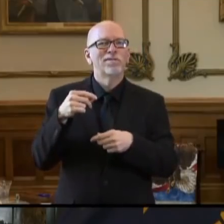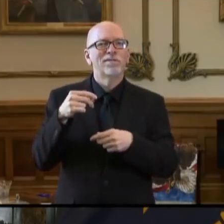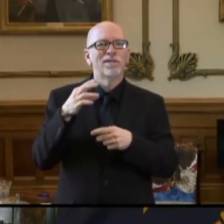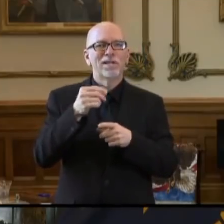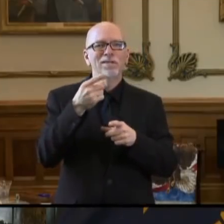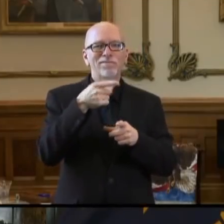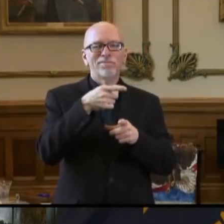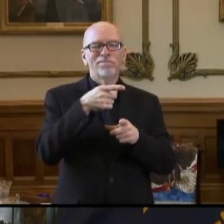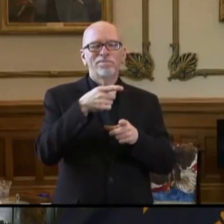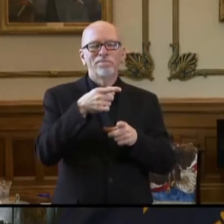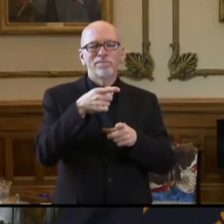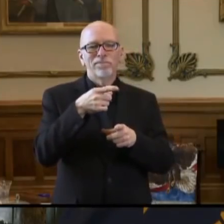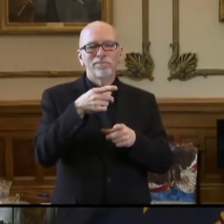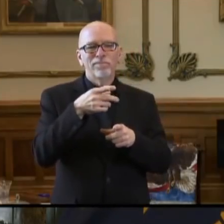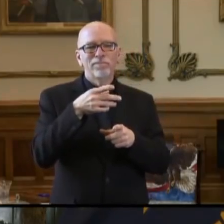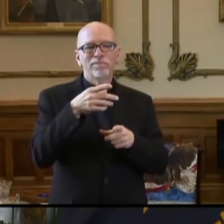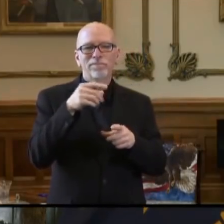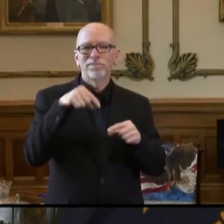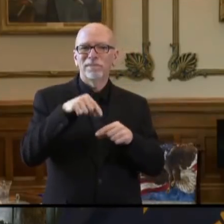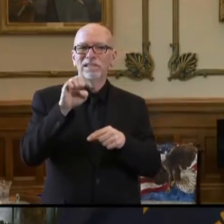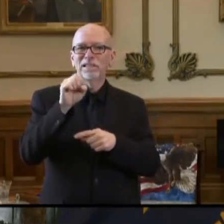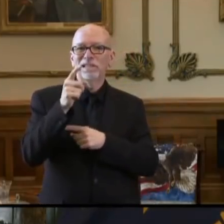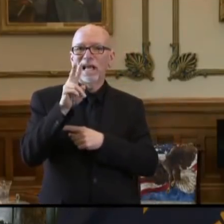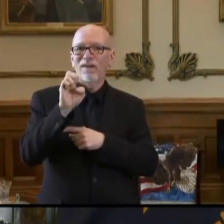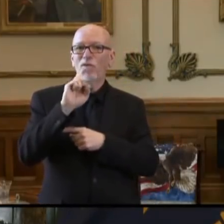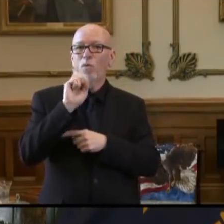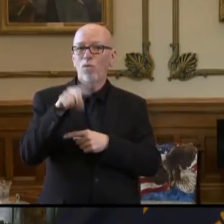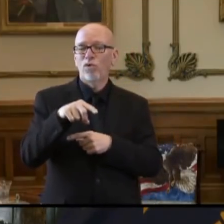EXECUTIVE THAT I JUST SIGNED TODAY. IT AS I MENTIONED AT THE